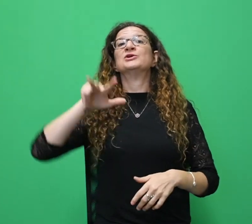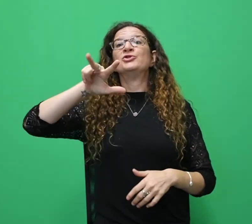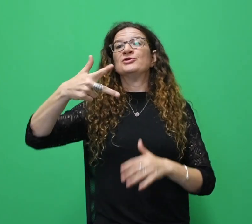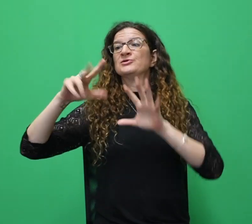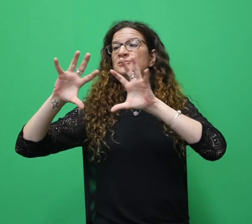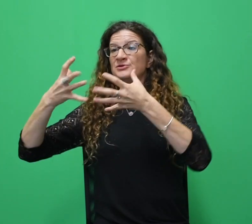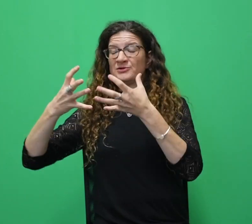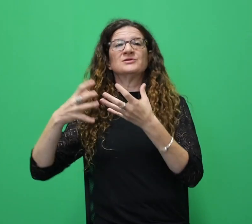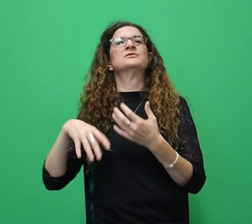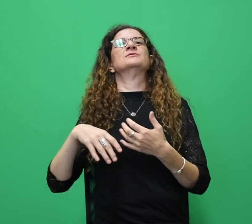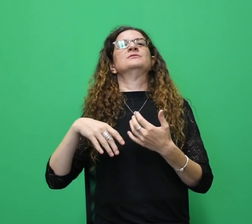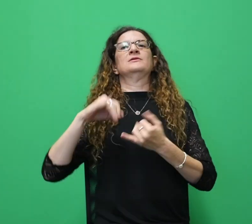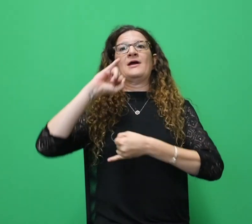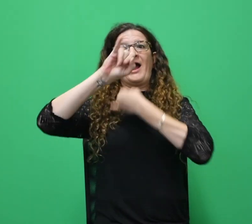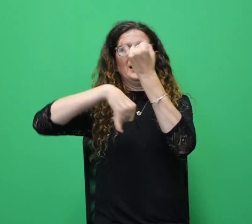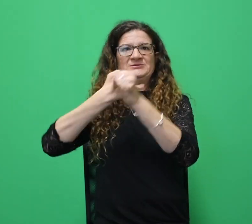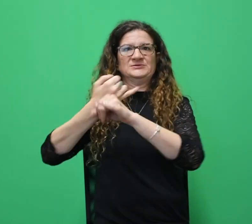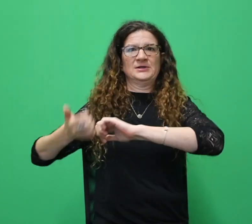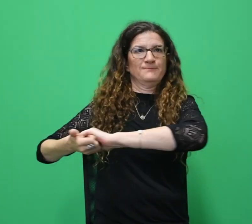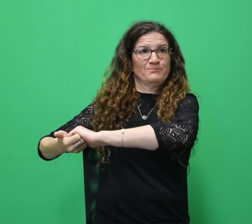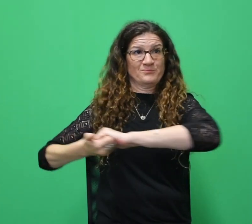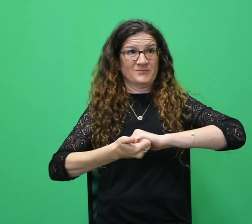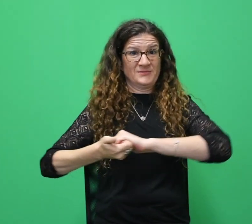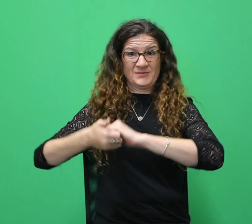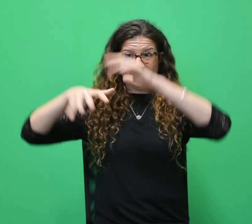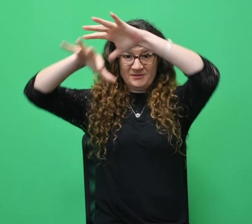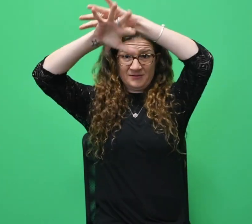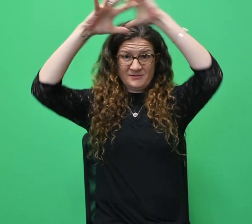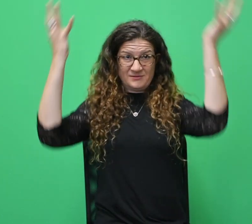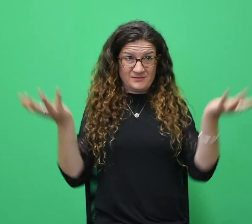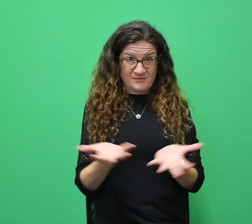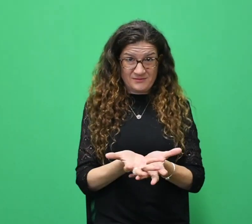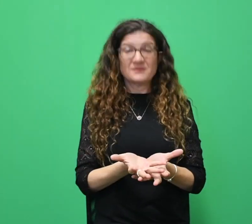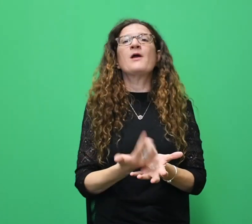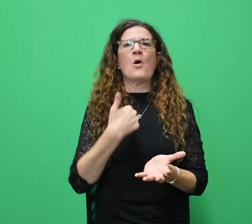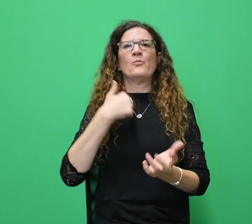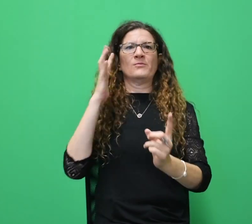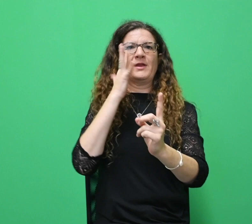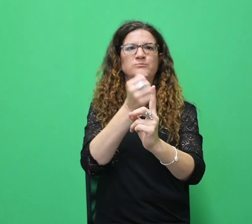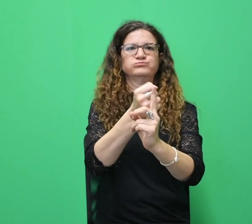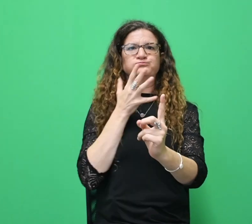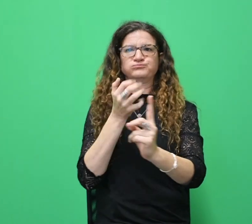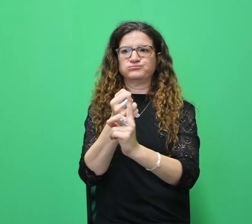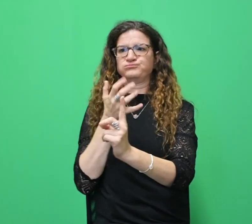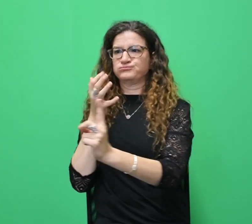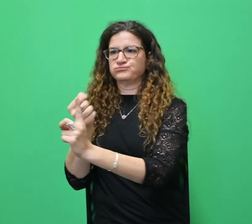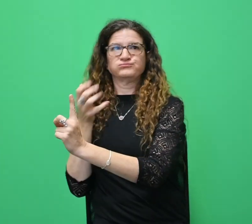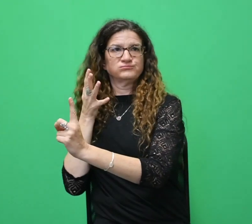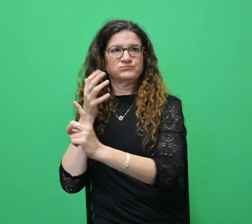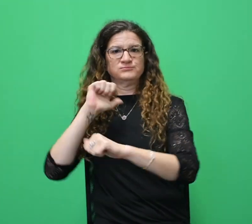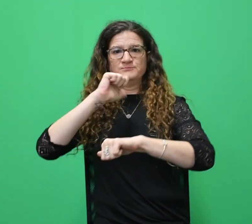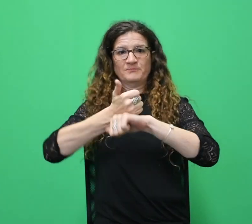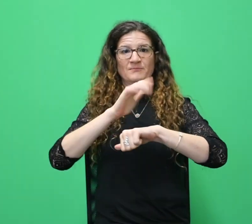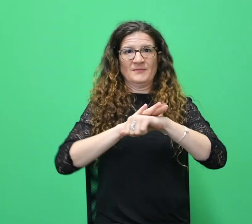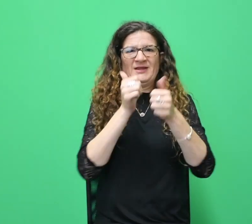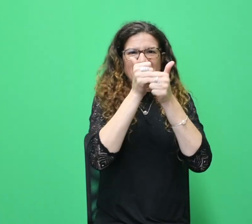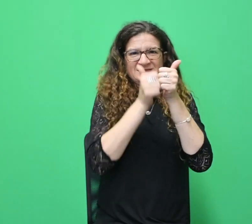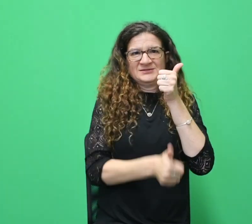The third group is on international partnerships. These groups of recommendations, I will expand on each group based